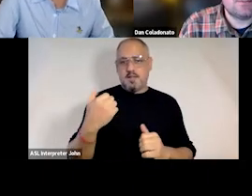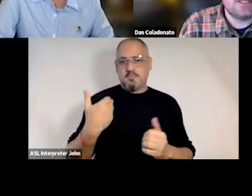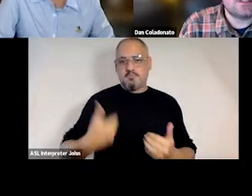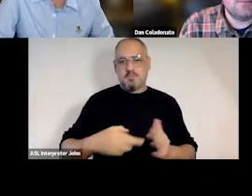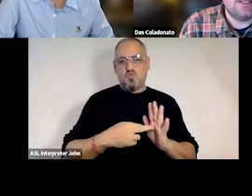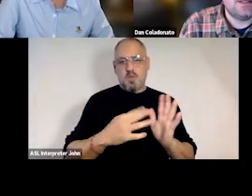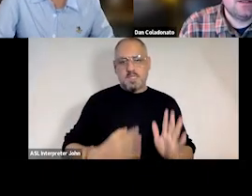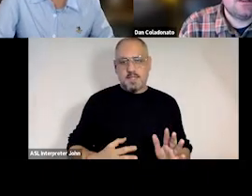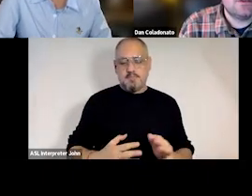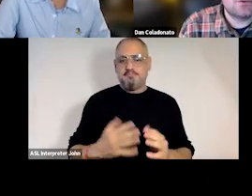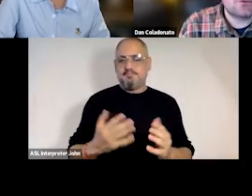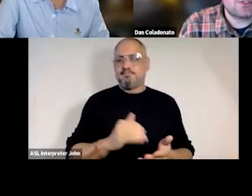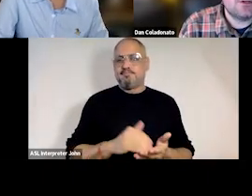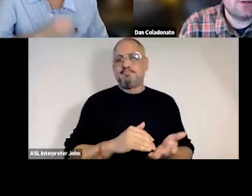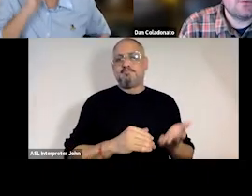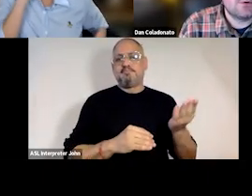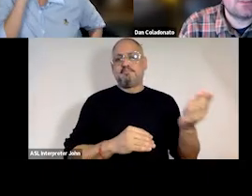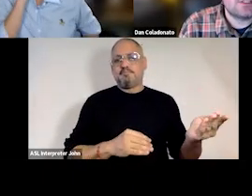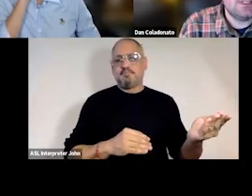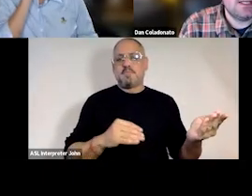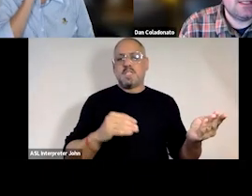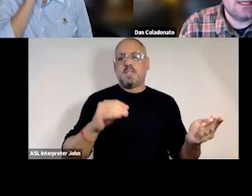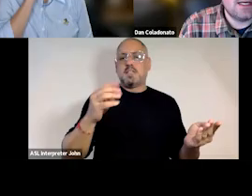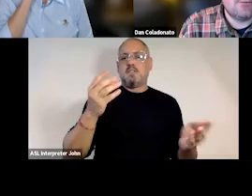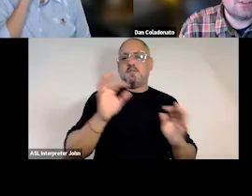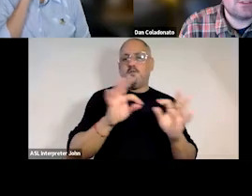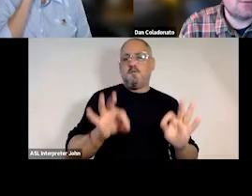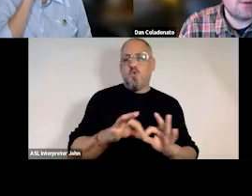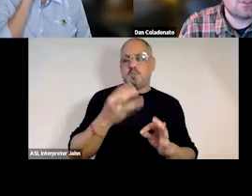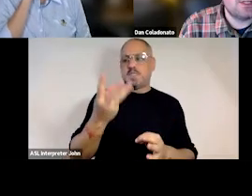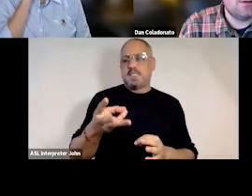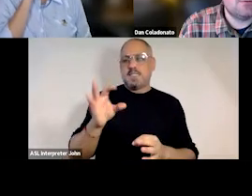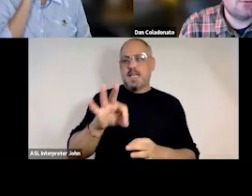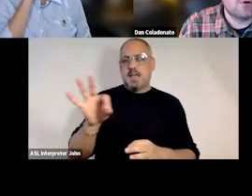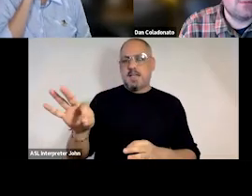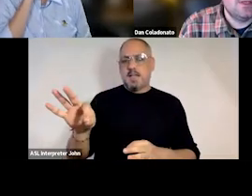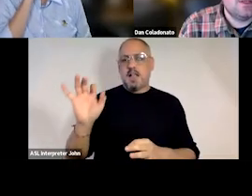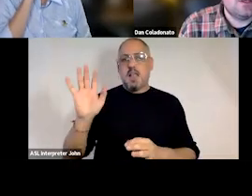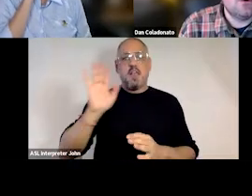is by submitting the Social Security form 1699, which is the representative form.